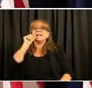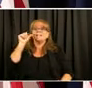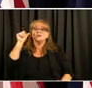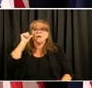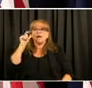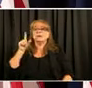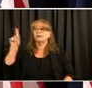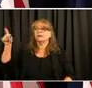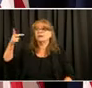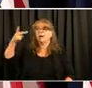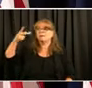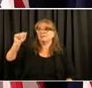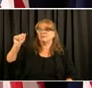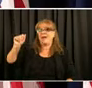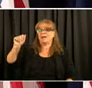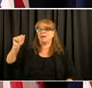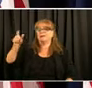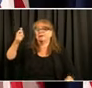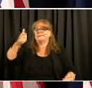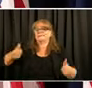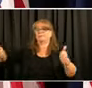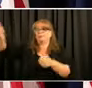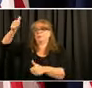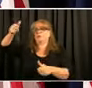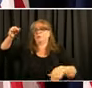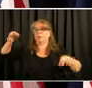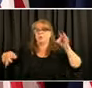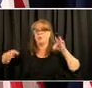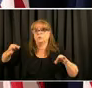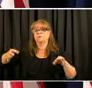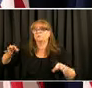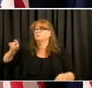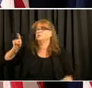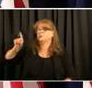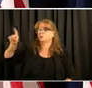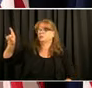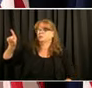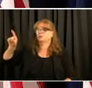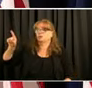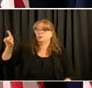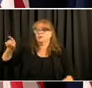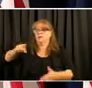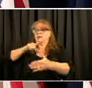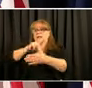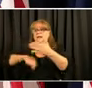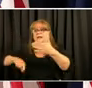went after some of the executive orders issued by that state's governor thank you